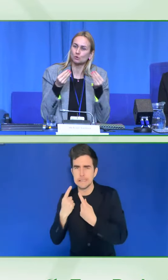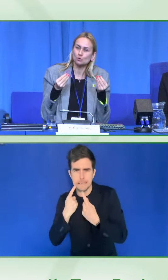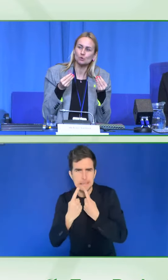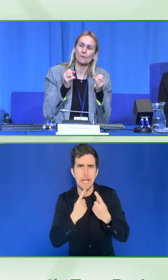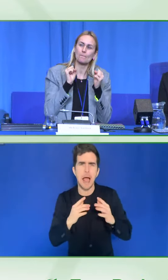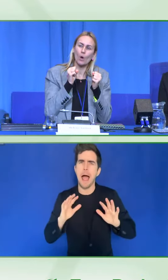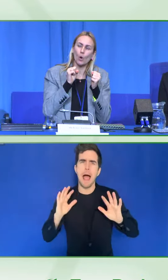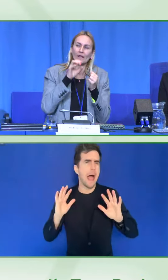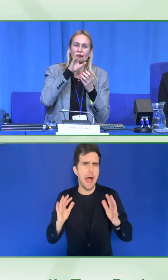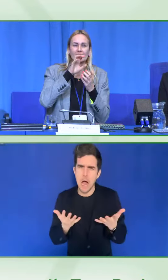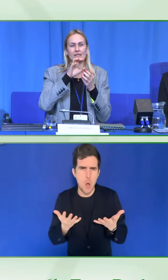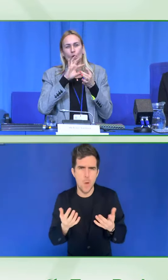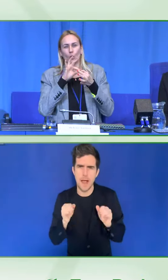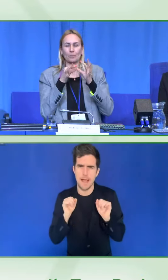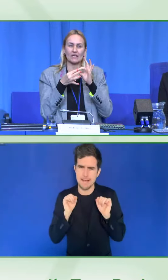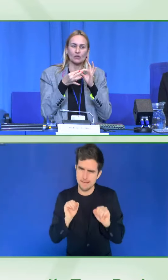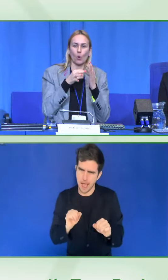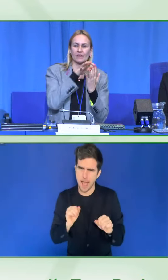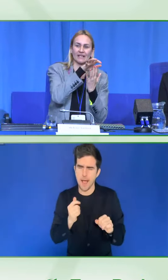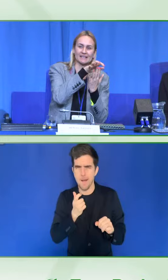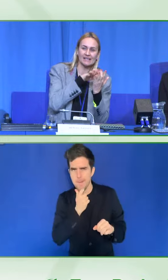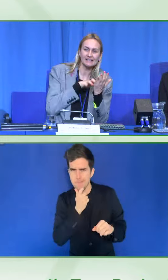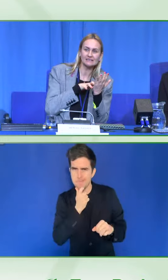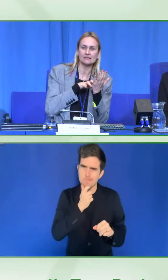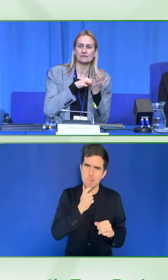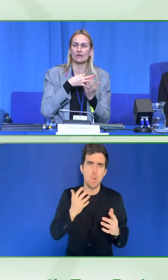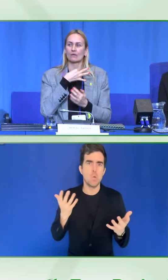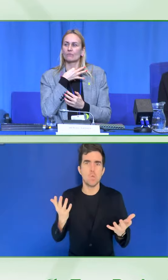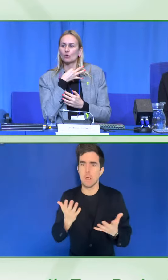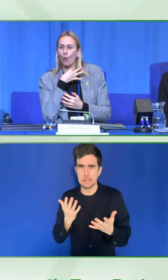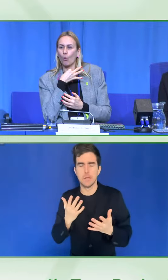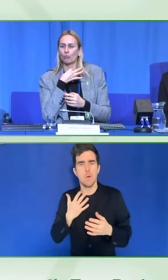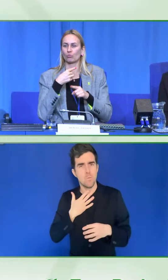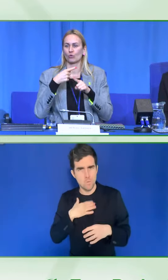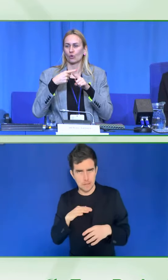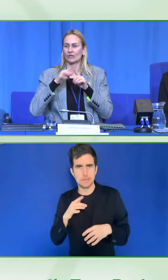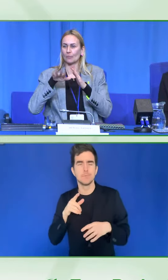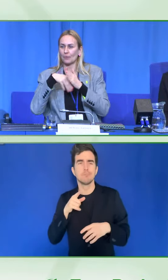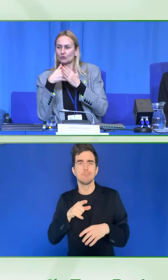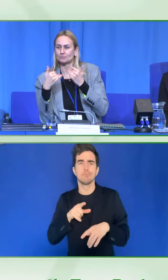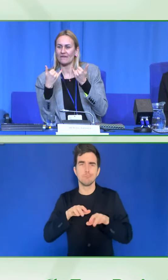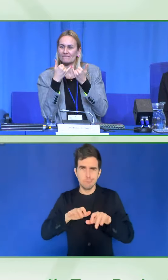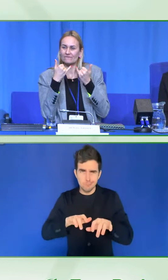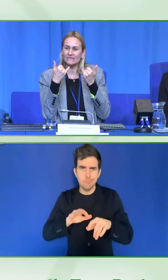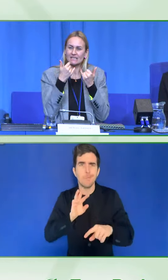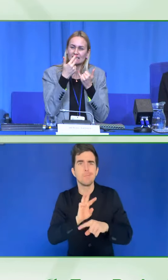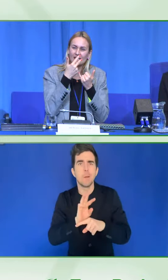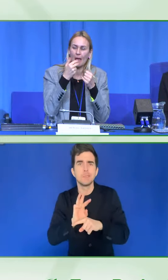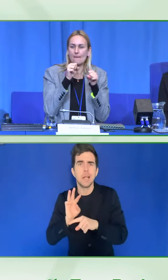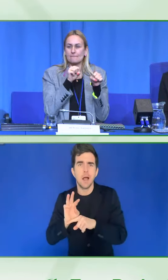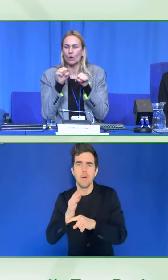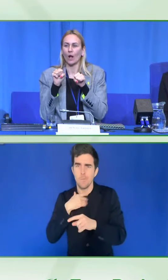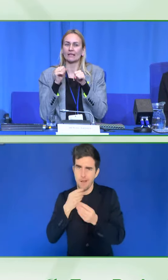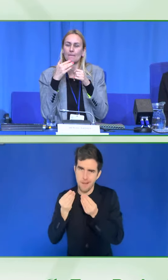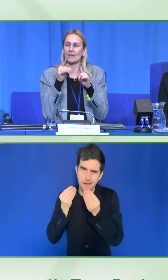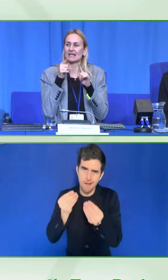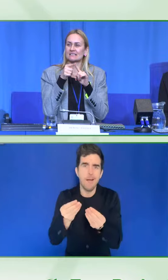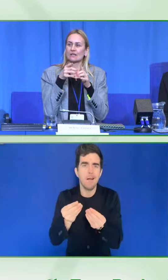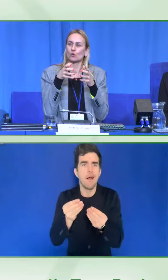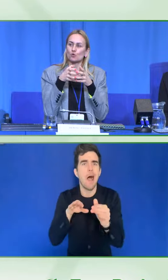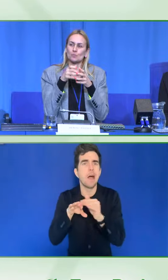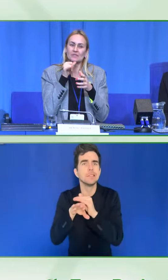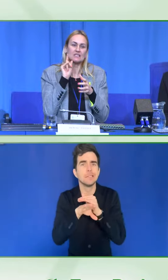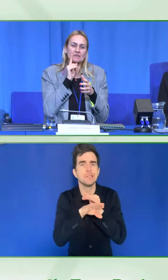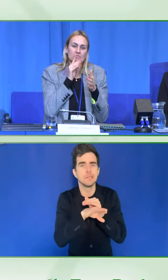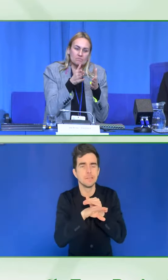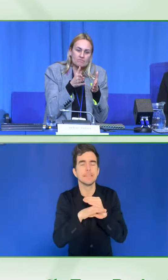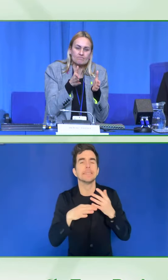We offer consulting services for a fee.